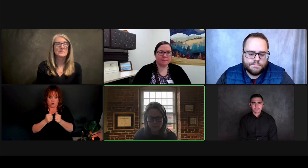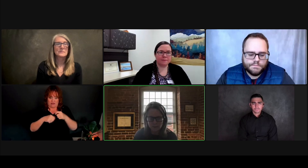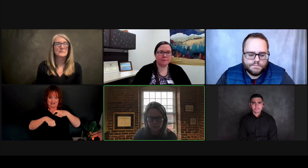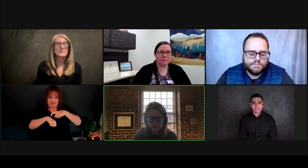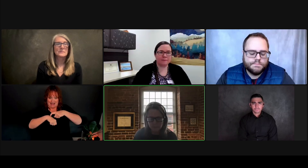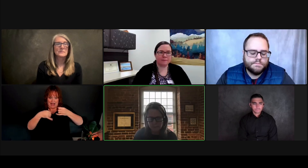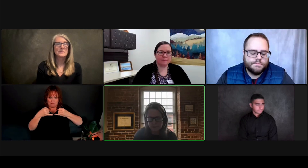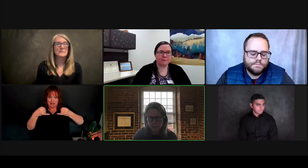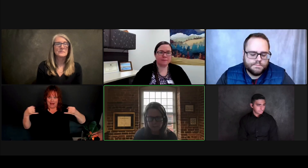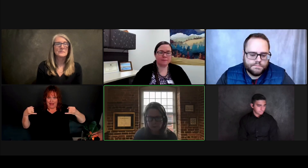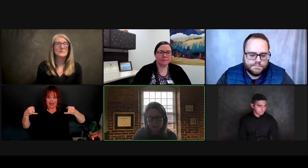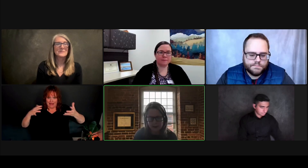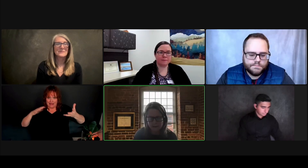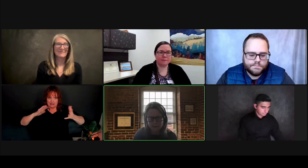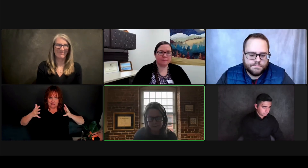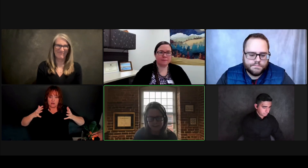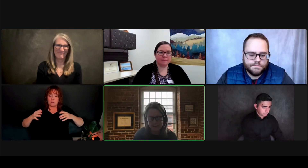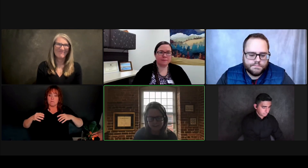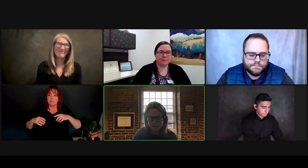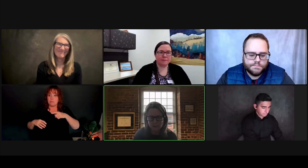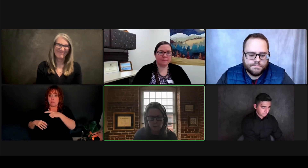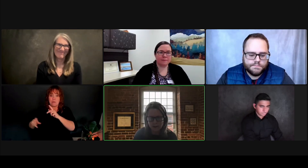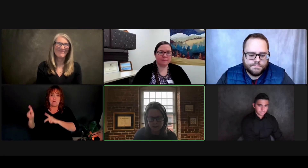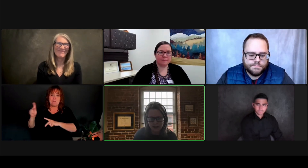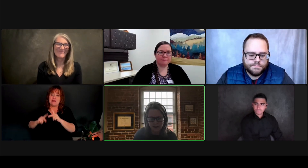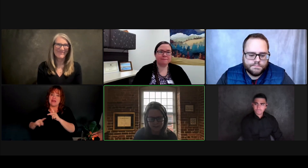So people are putting out videos so much now.